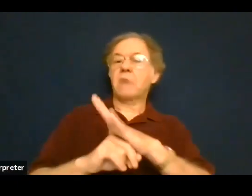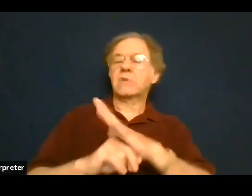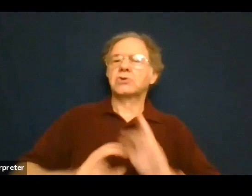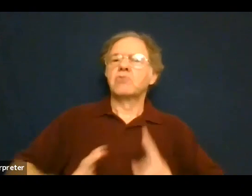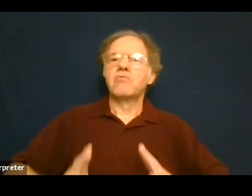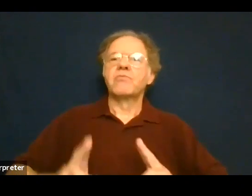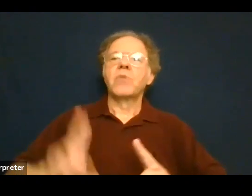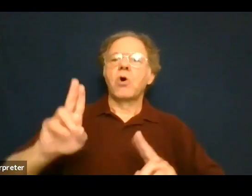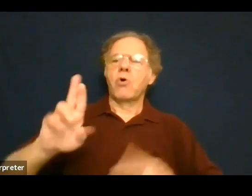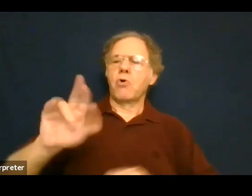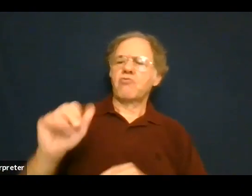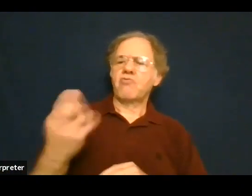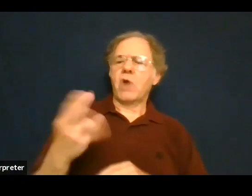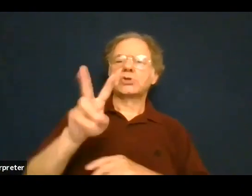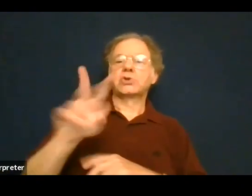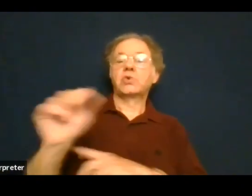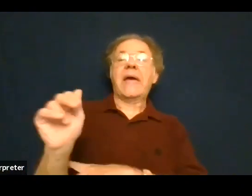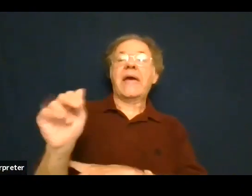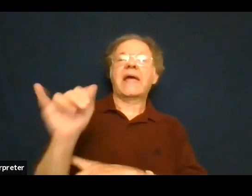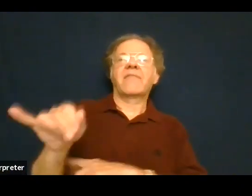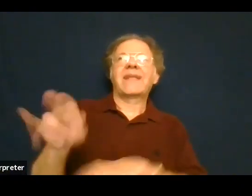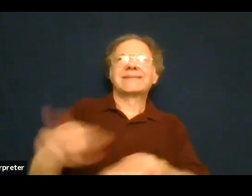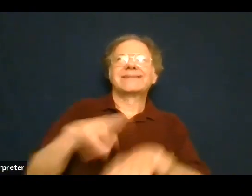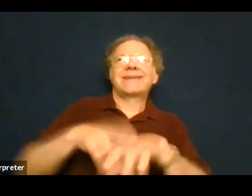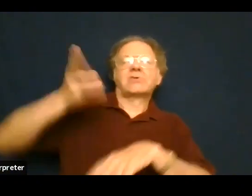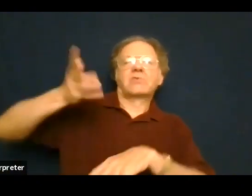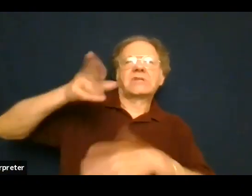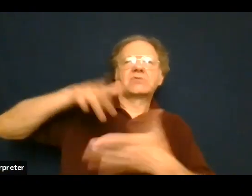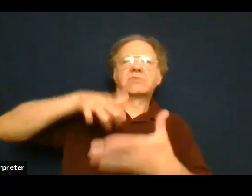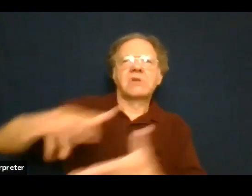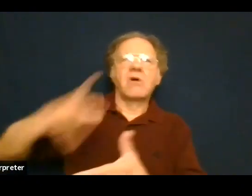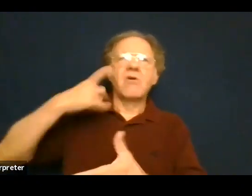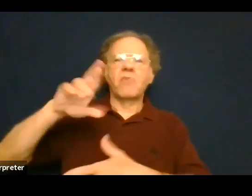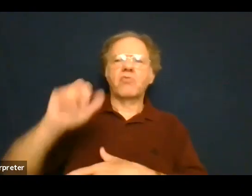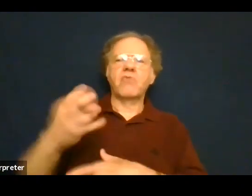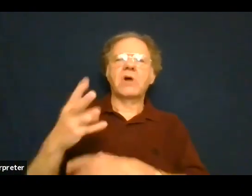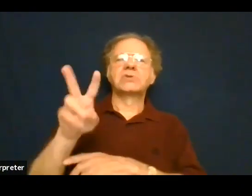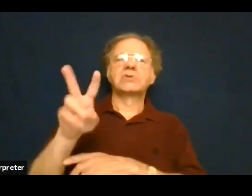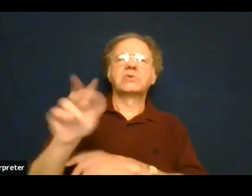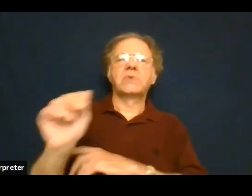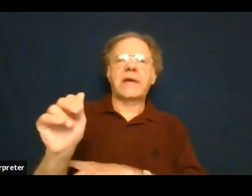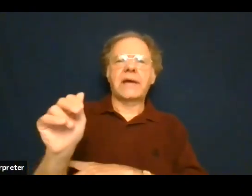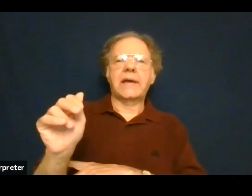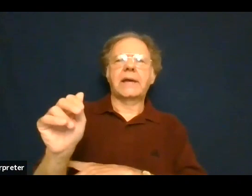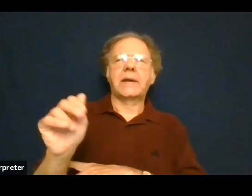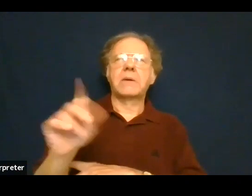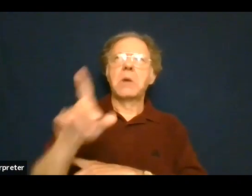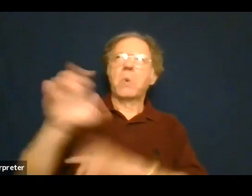which is a natural history study for USH2A. 100 people are being evaluated.